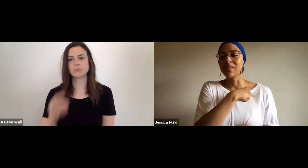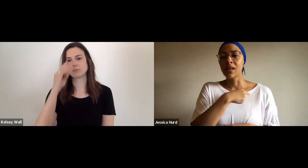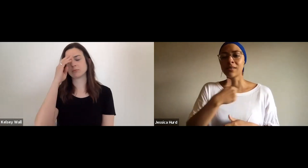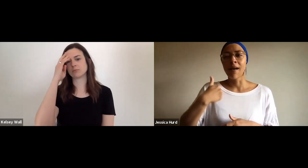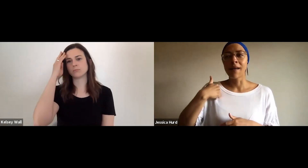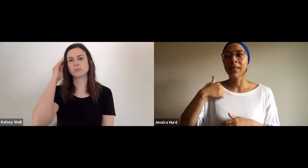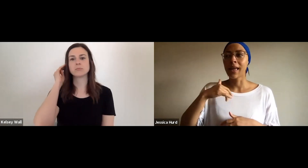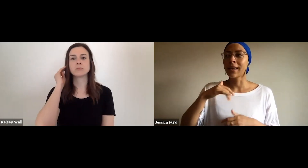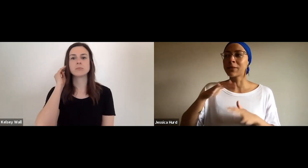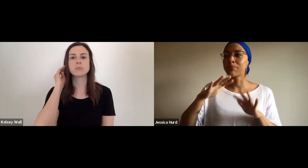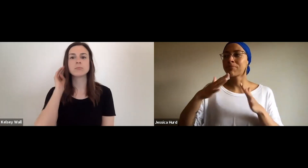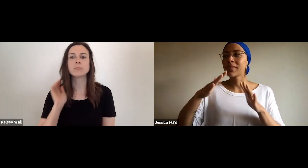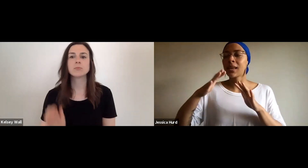So, related with the thoughts that we have...